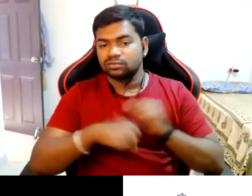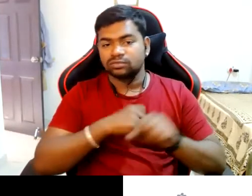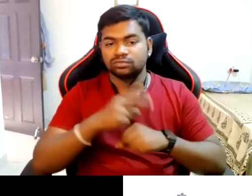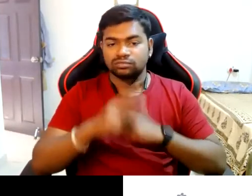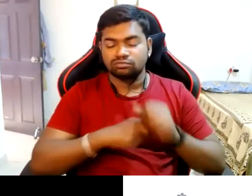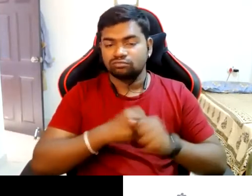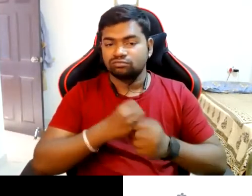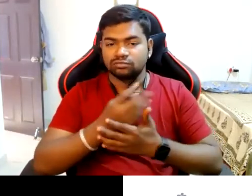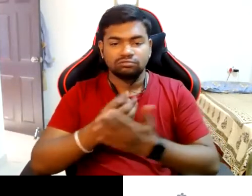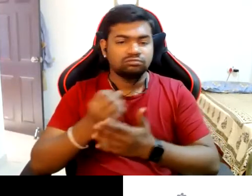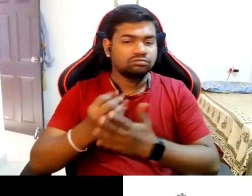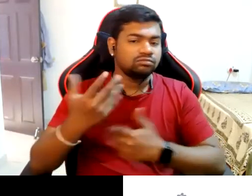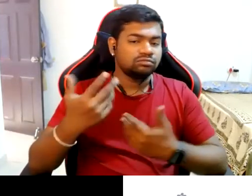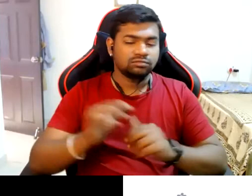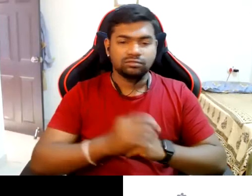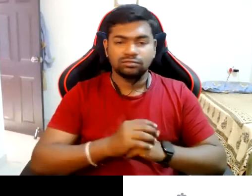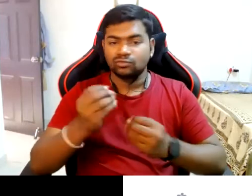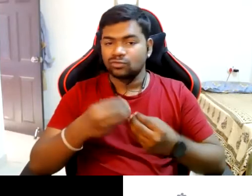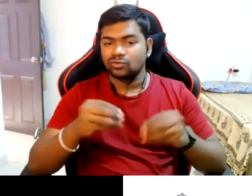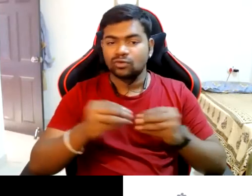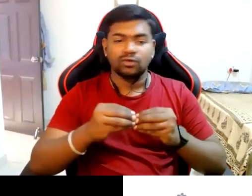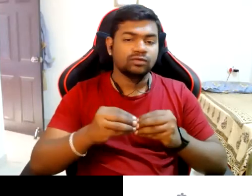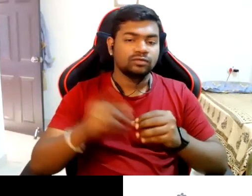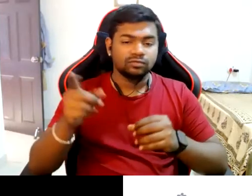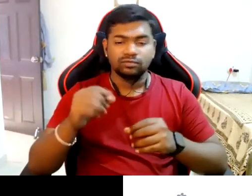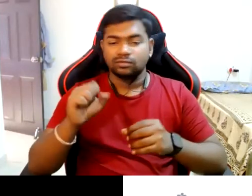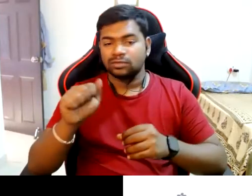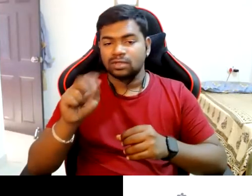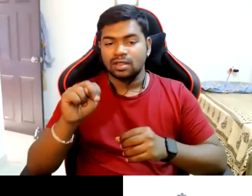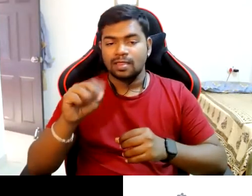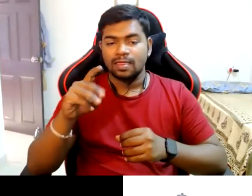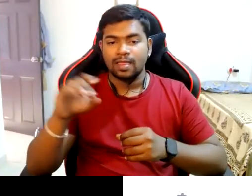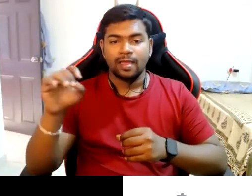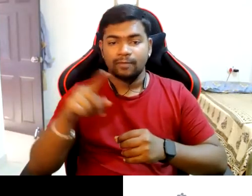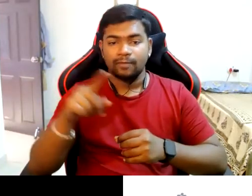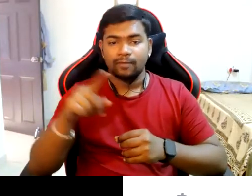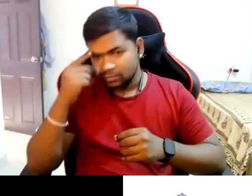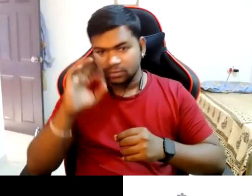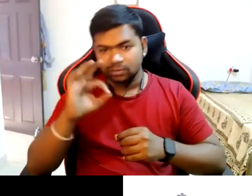years of efforts to sensitise. a Lot of people who say. Sandeep This is inclusive. You are so lucky.